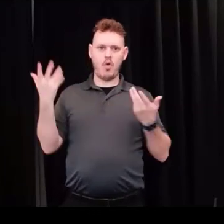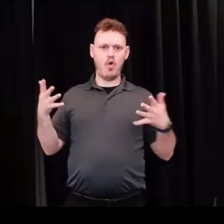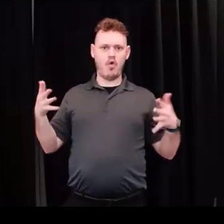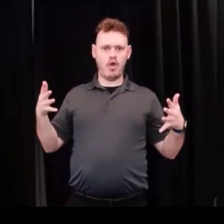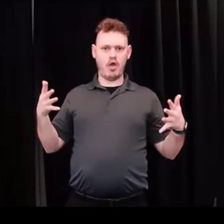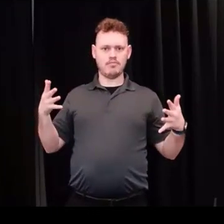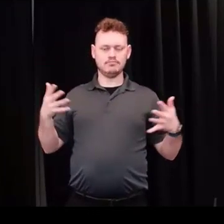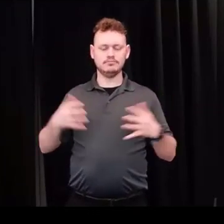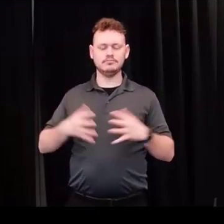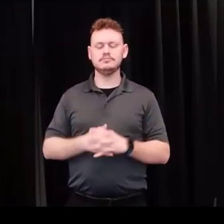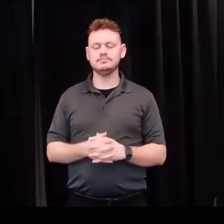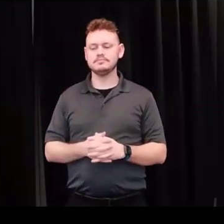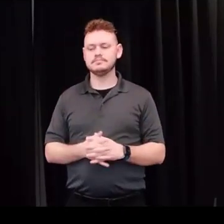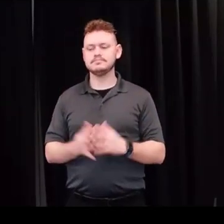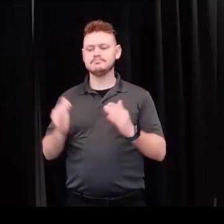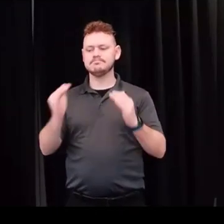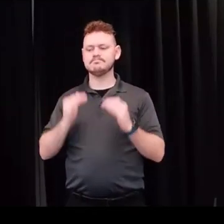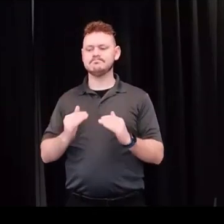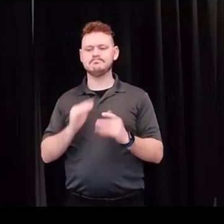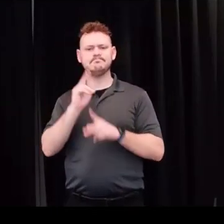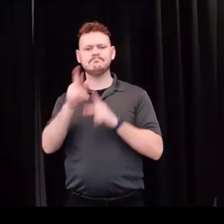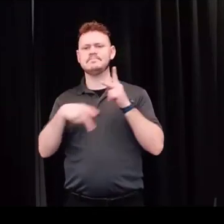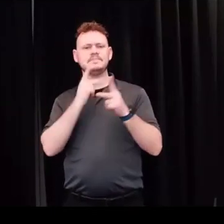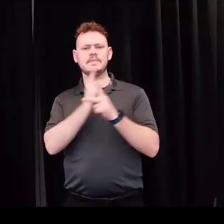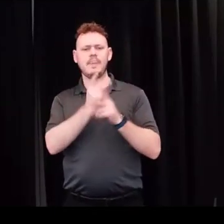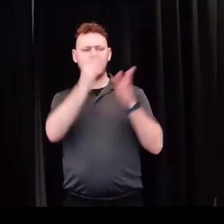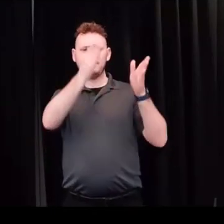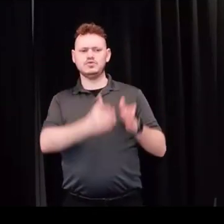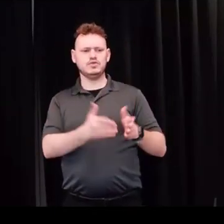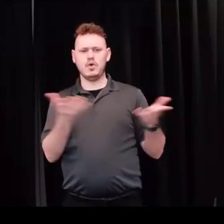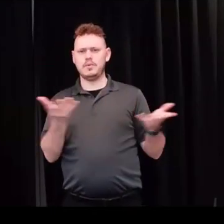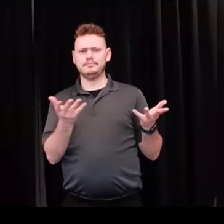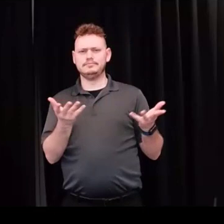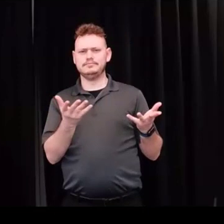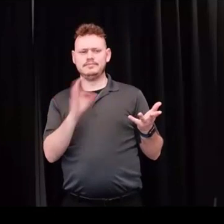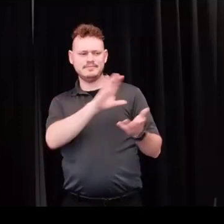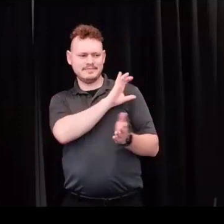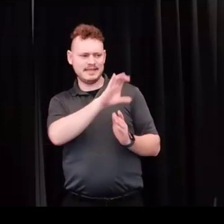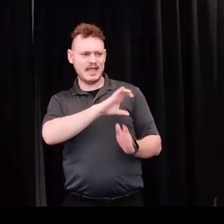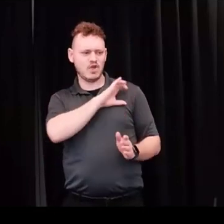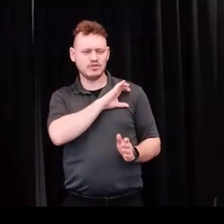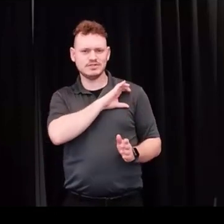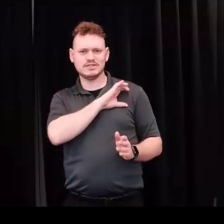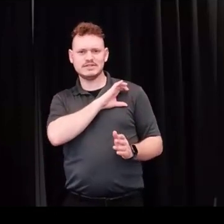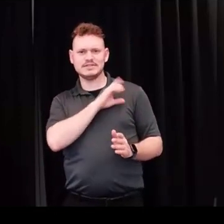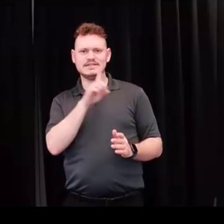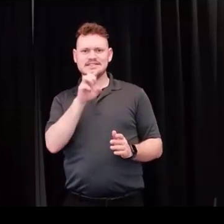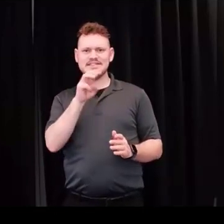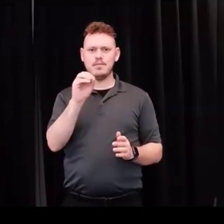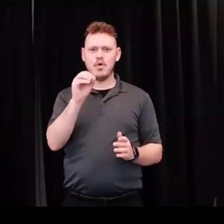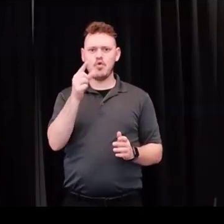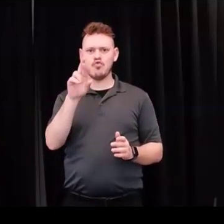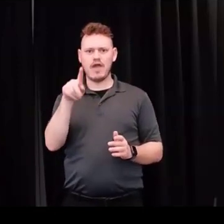with? What type of persona is this? What are the characteristics and demographics of the persona?